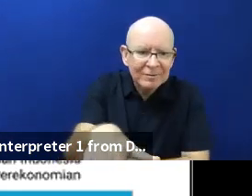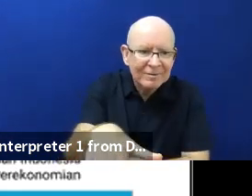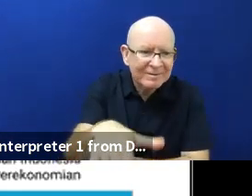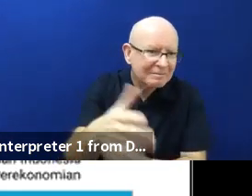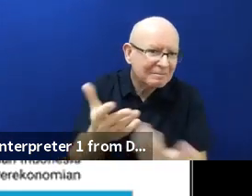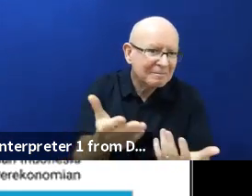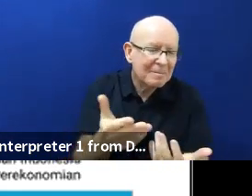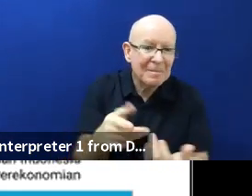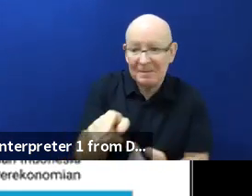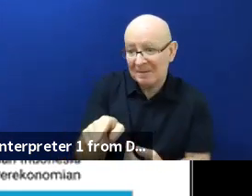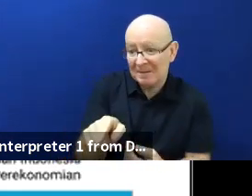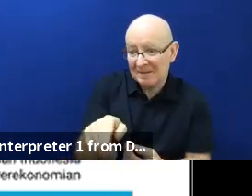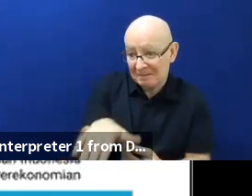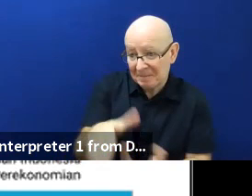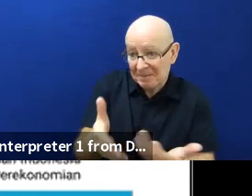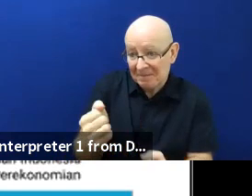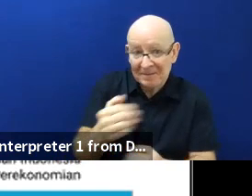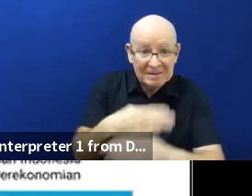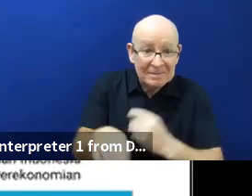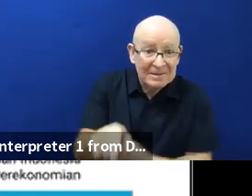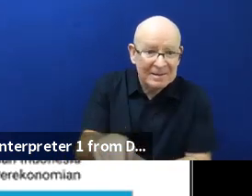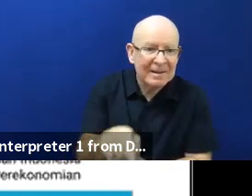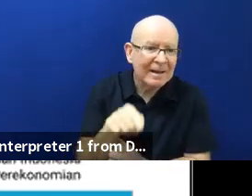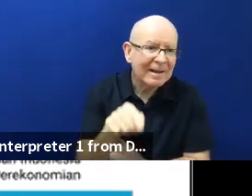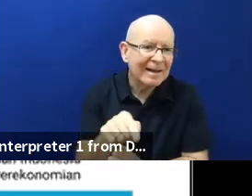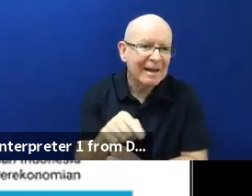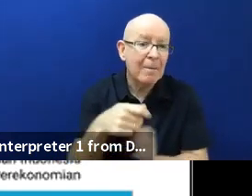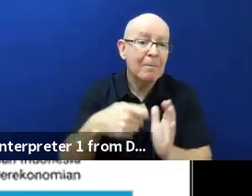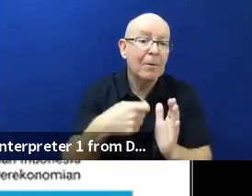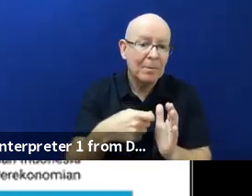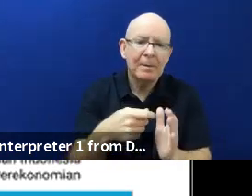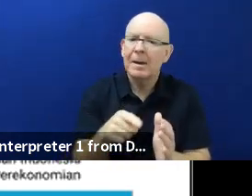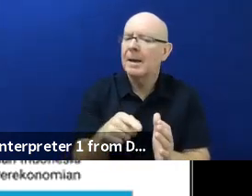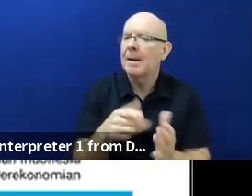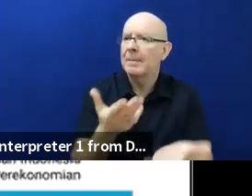that is provided to that person but also recognise that those years that are spent to